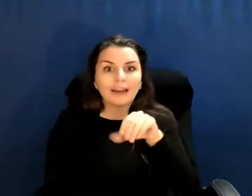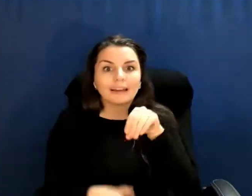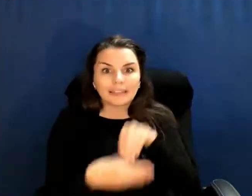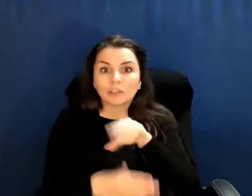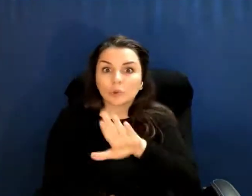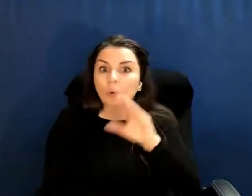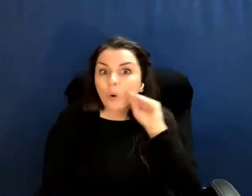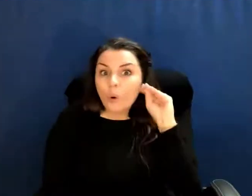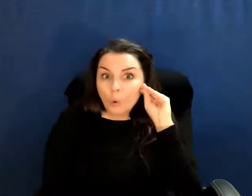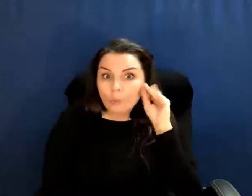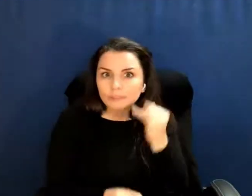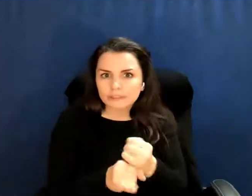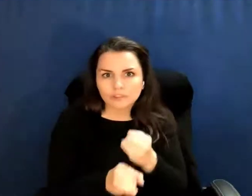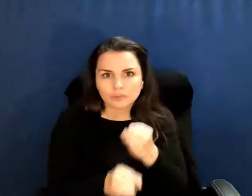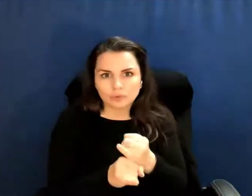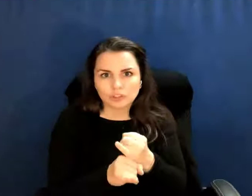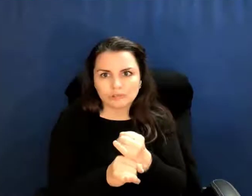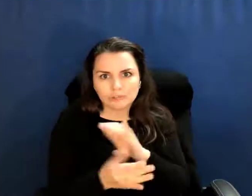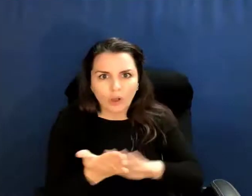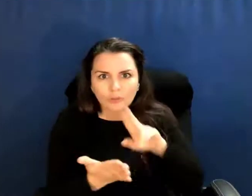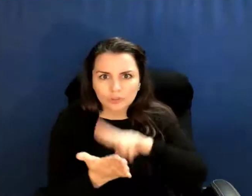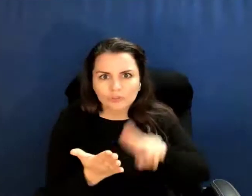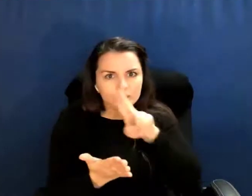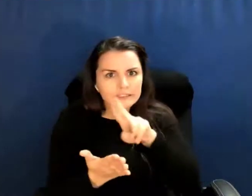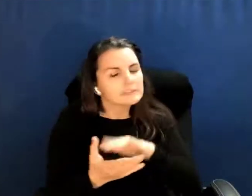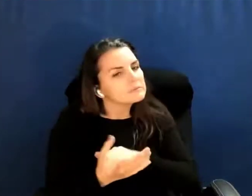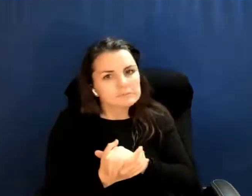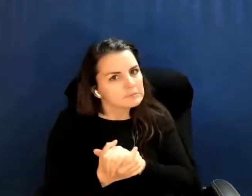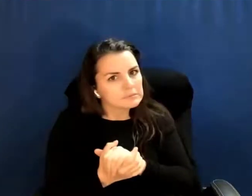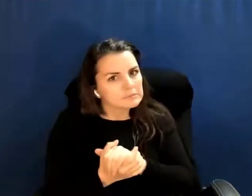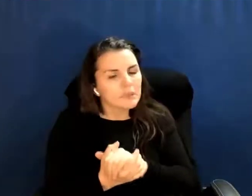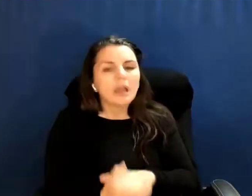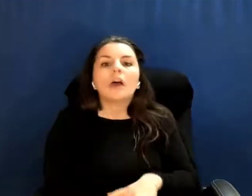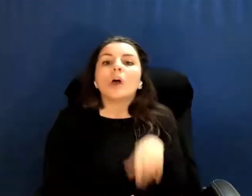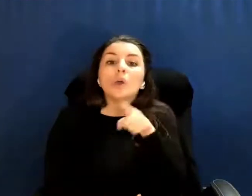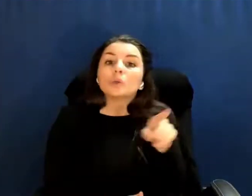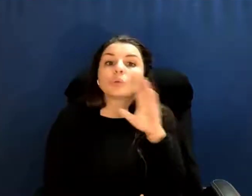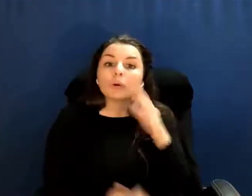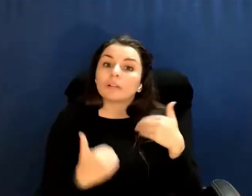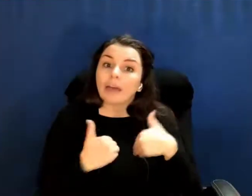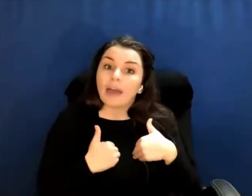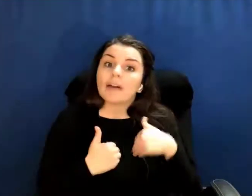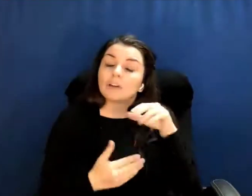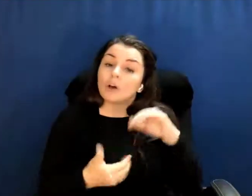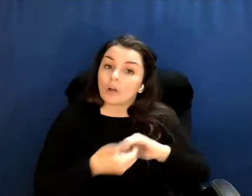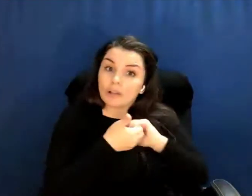And it's .. . I always tell people, you do want to have collaborators that you need,